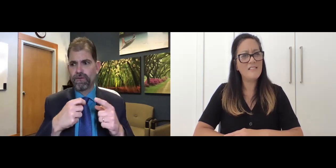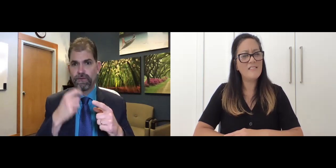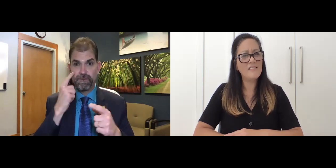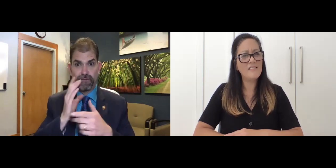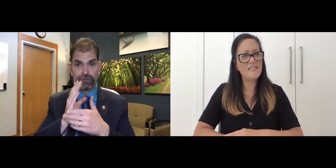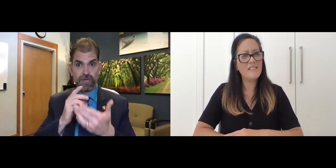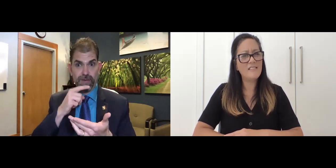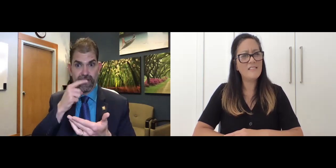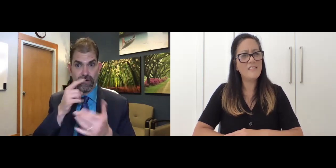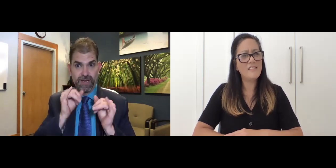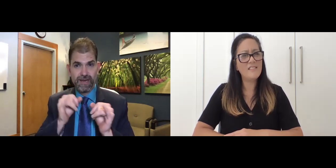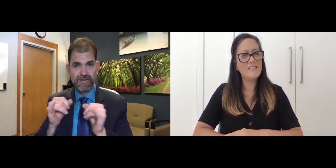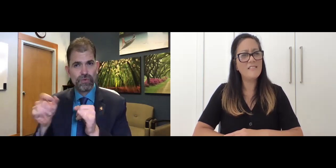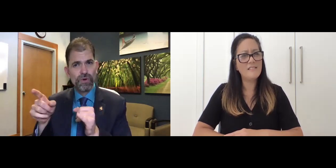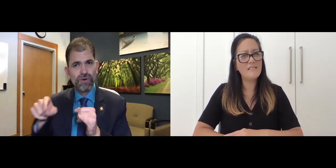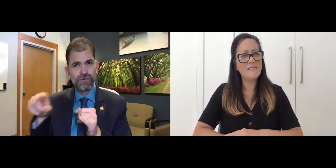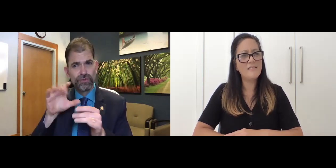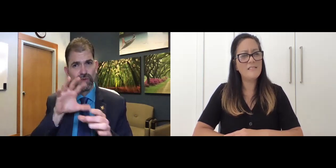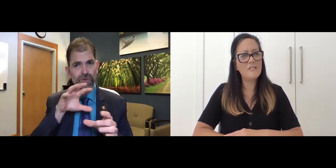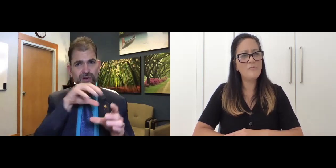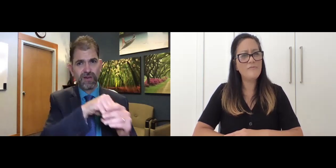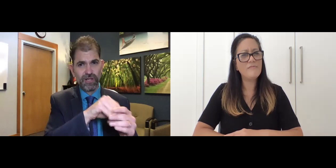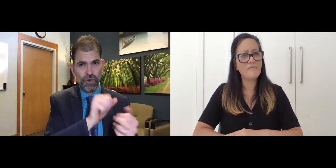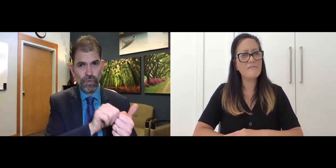and it can make it very difficult